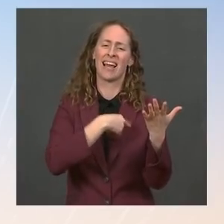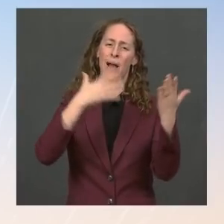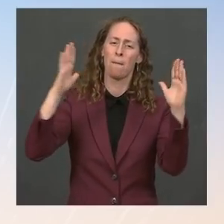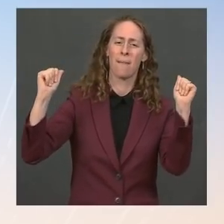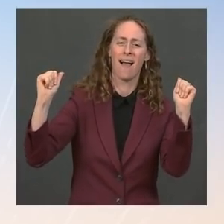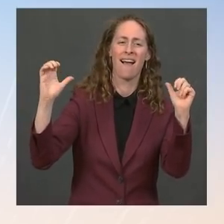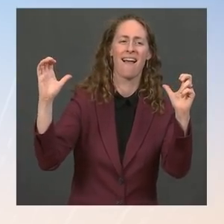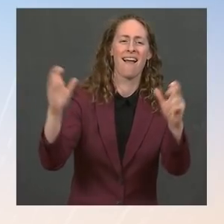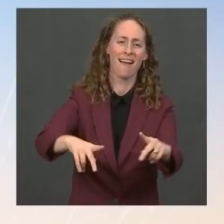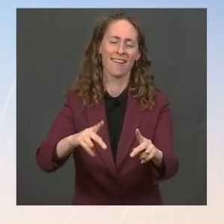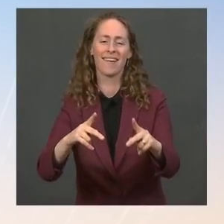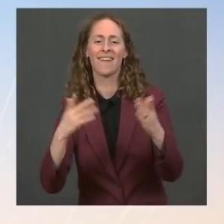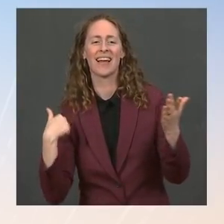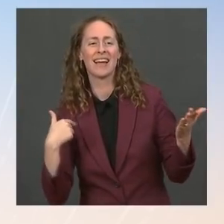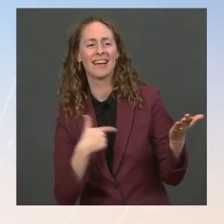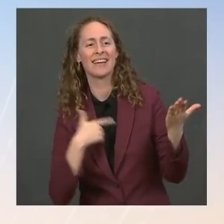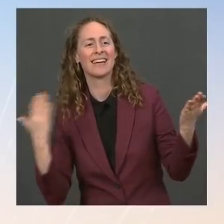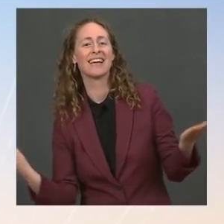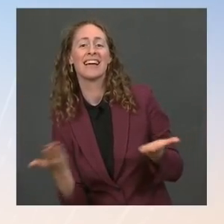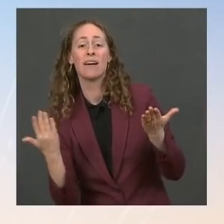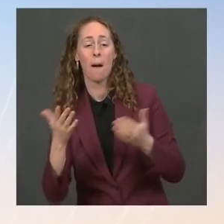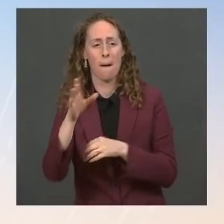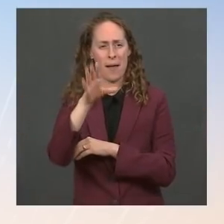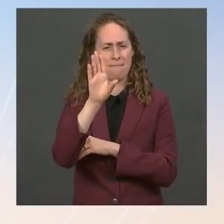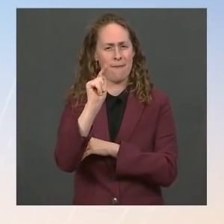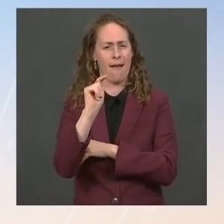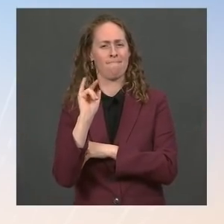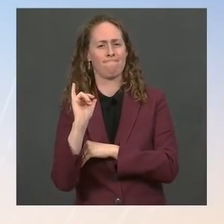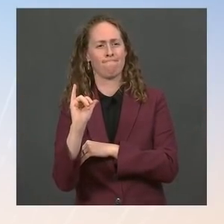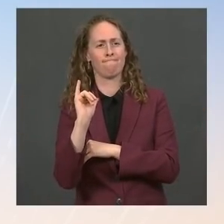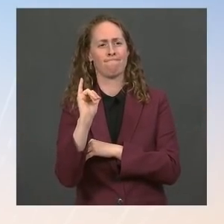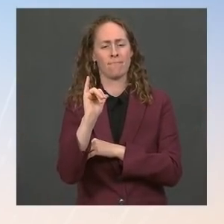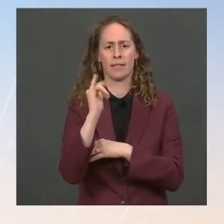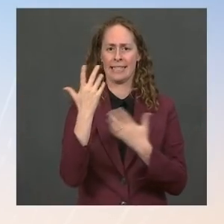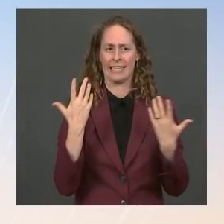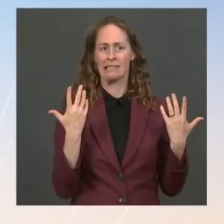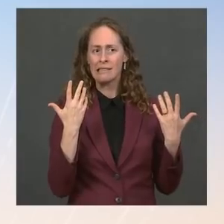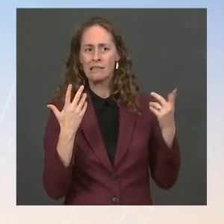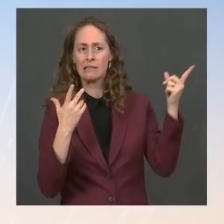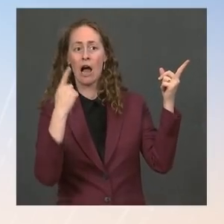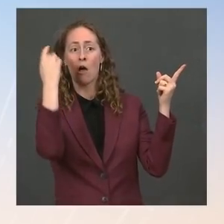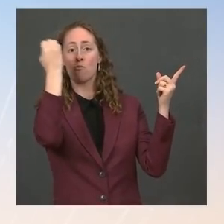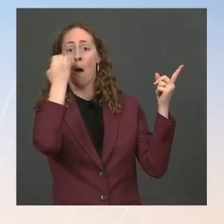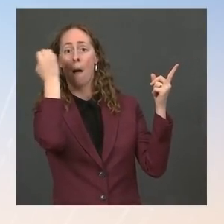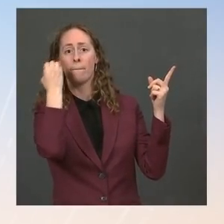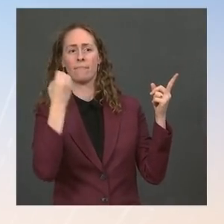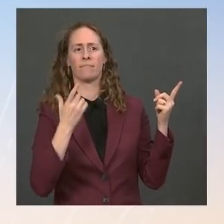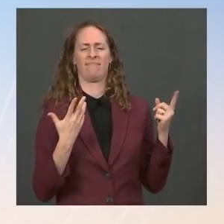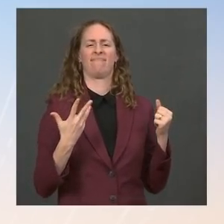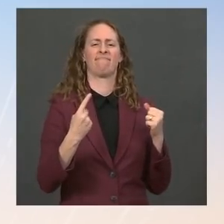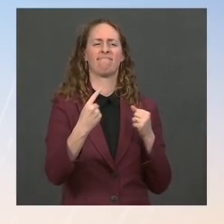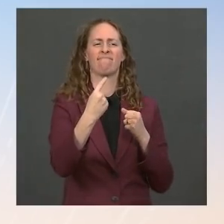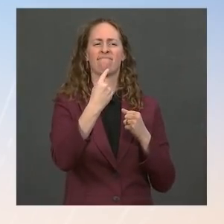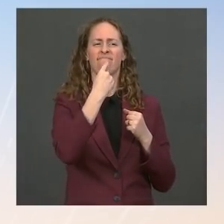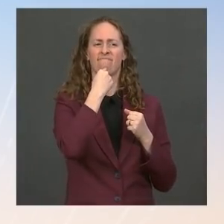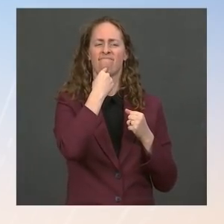by the execution of the U.S.'s withdrawal from Afghanistan; the administration has admitted to mistakenly killing 10 civilians in this drone strike;